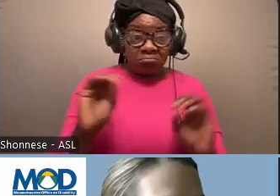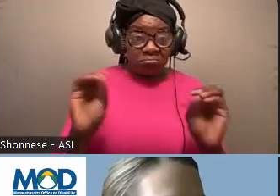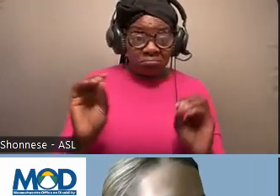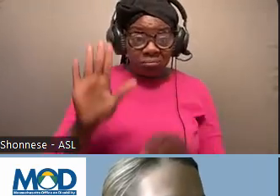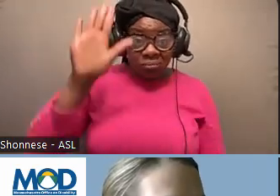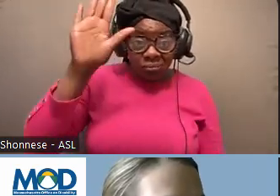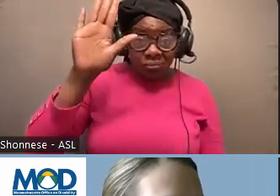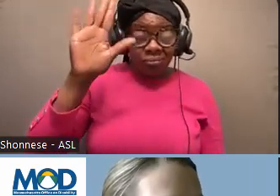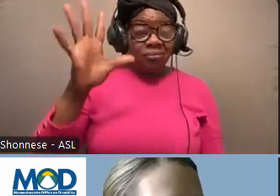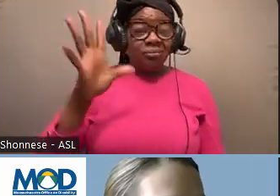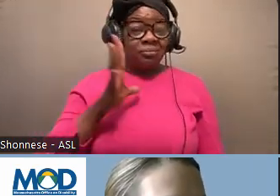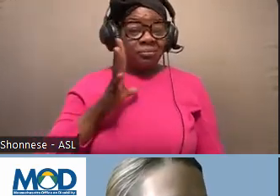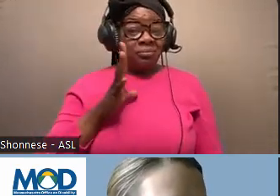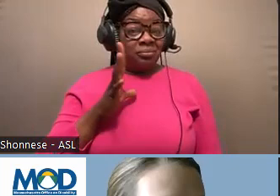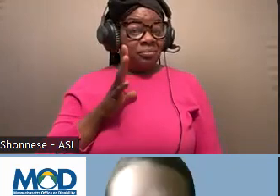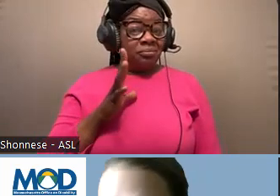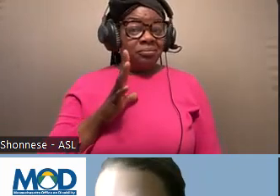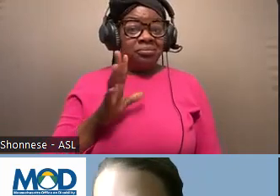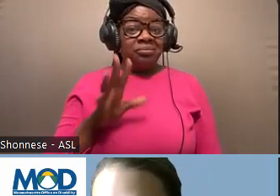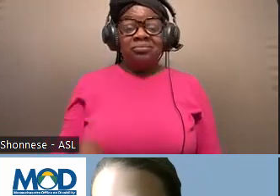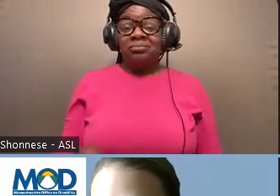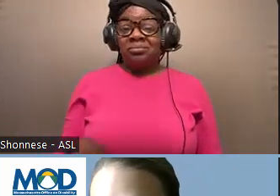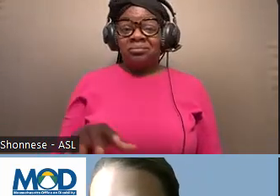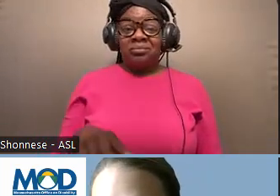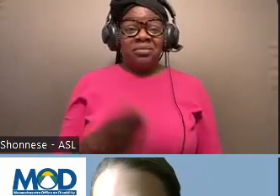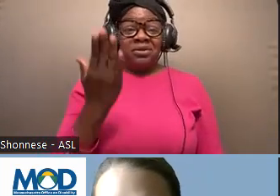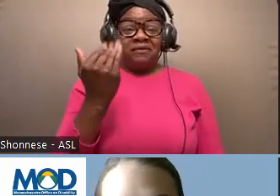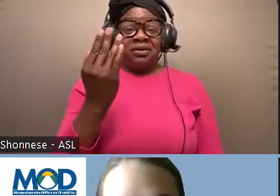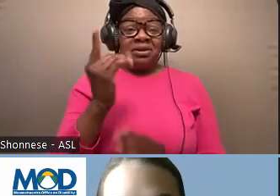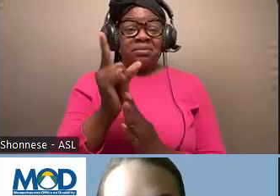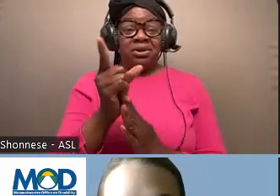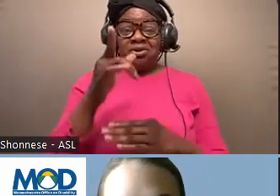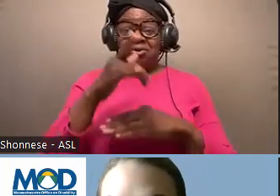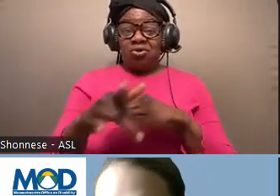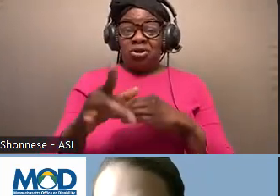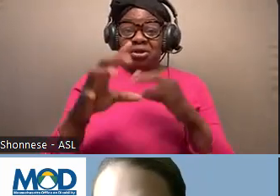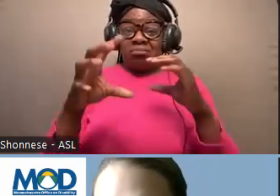I will give you a quarter of an hour back in your morning. Thank you, guys,